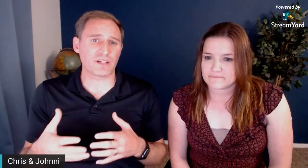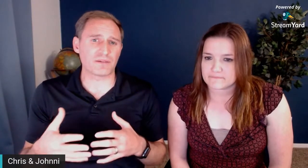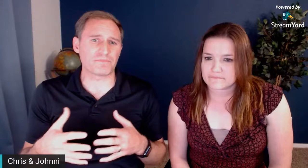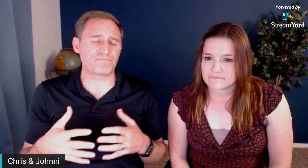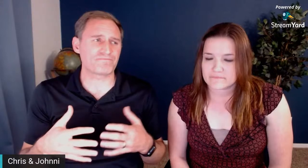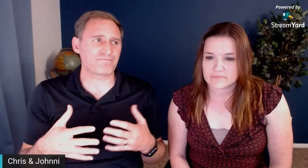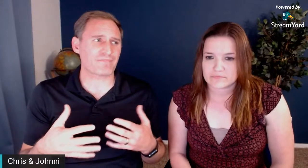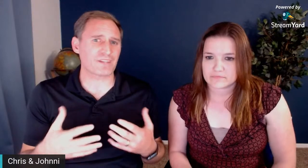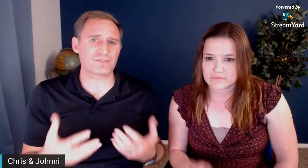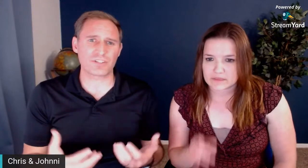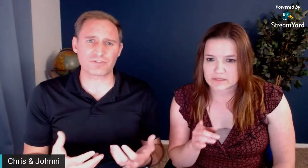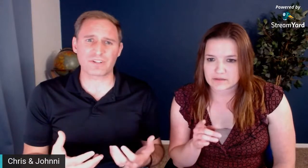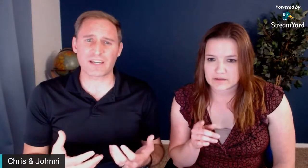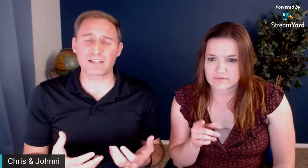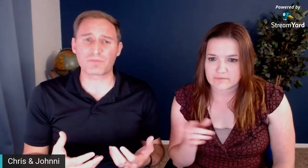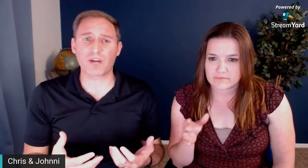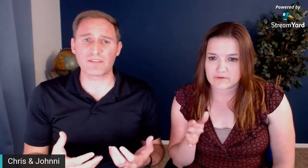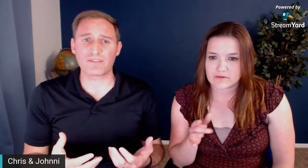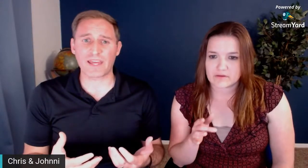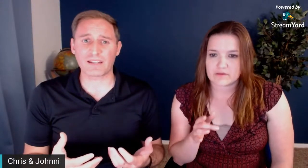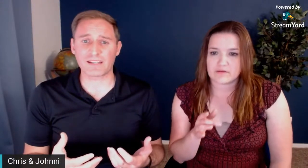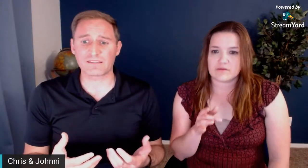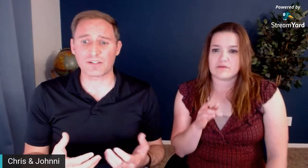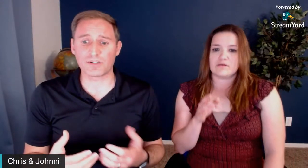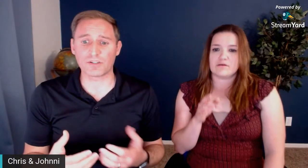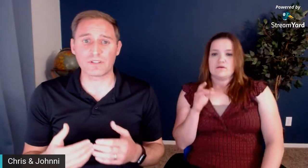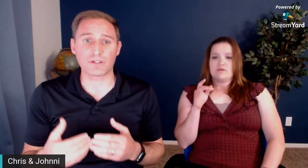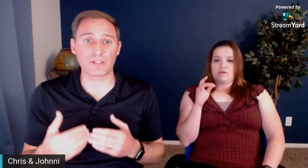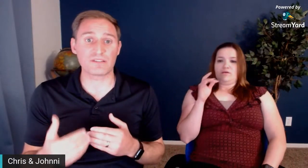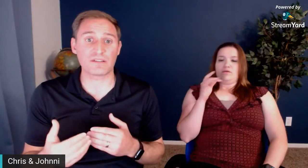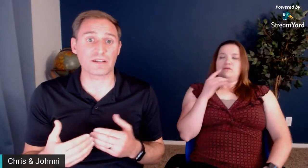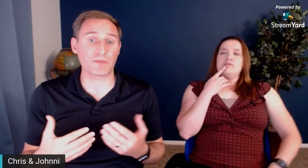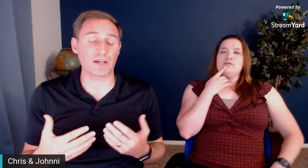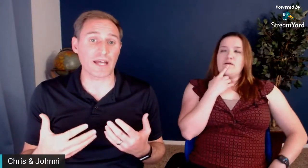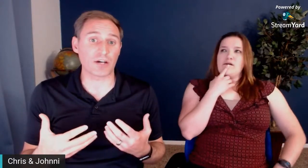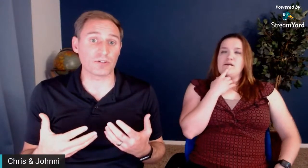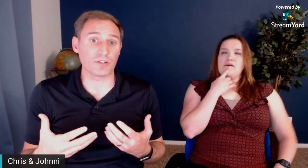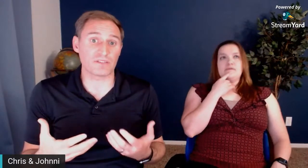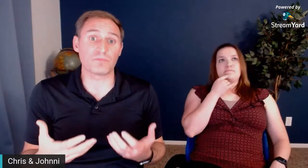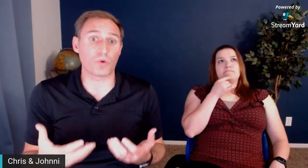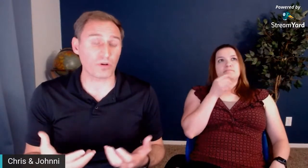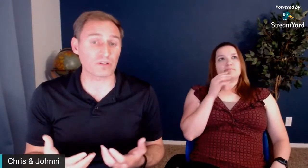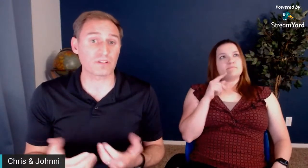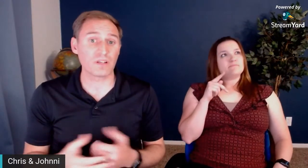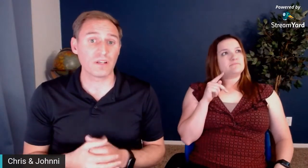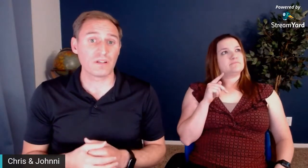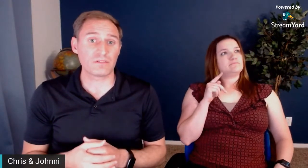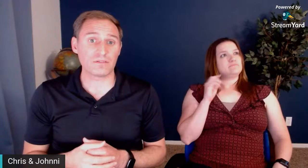um children are kind of deprived of that and so you know he's talking about how it's important to